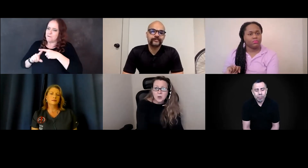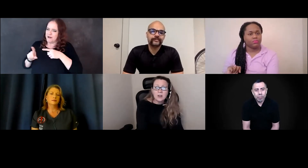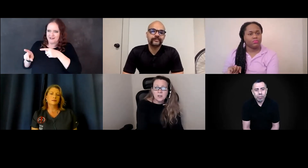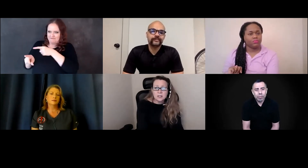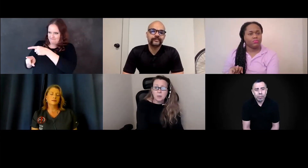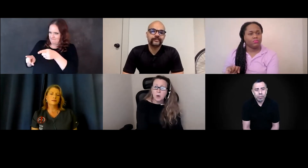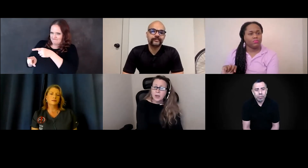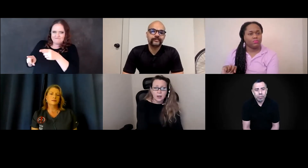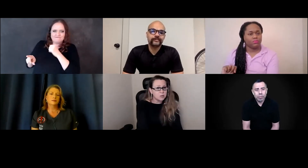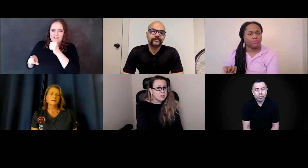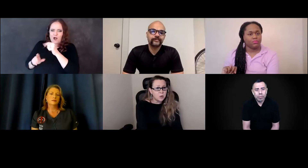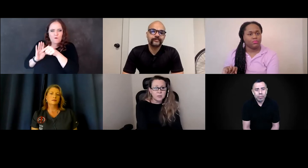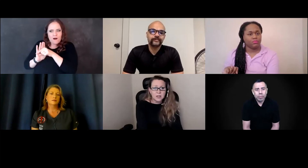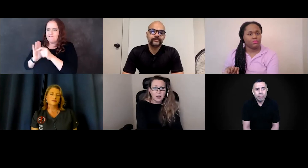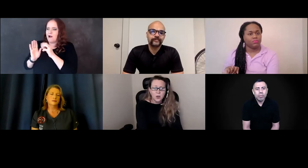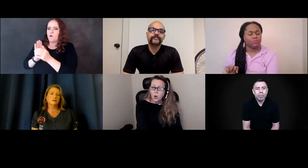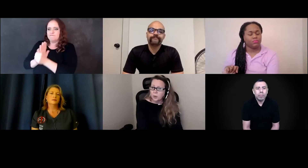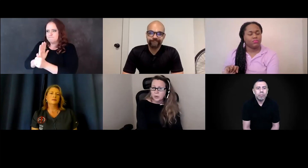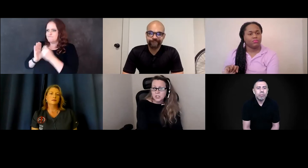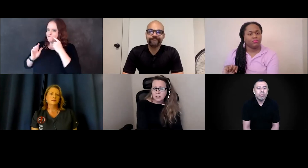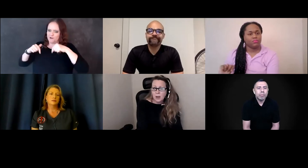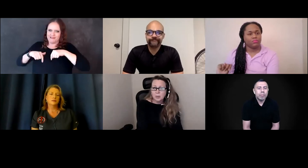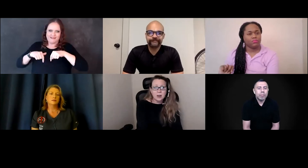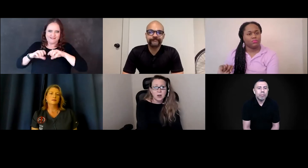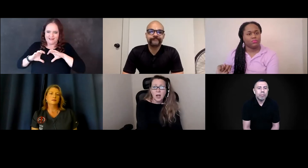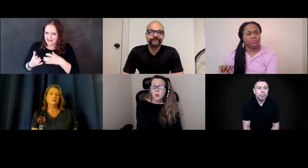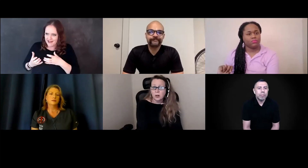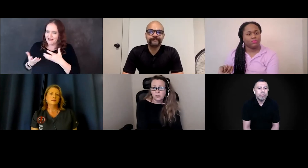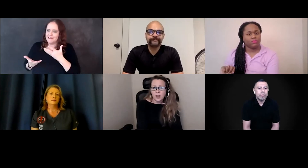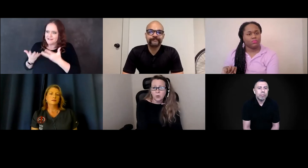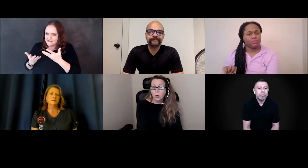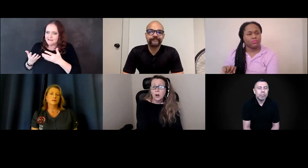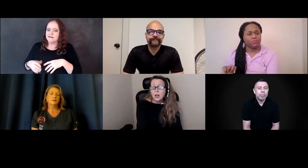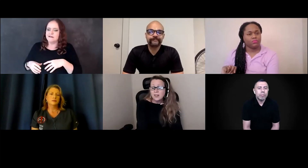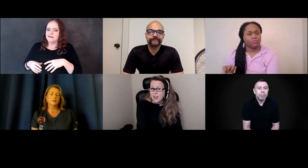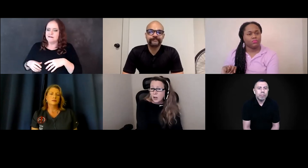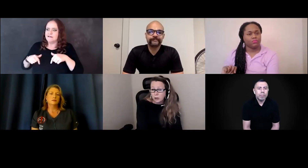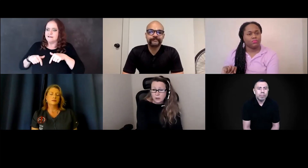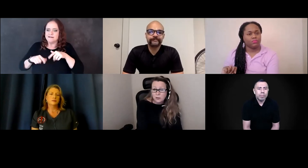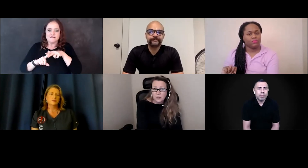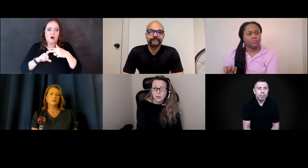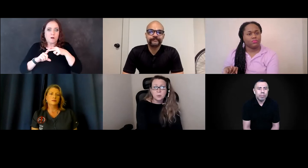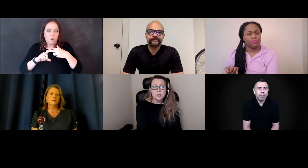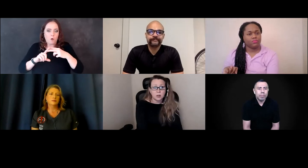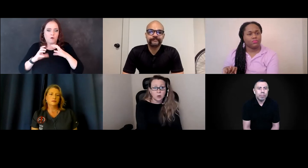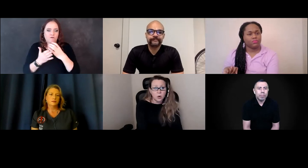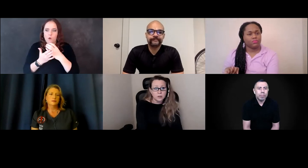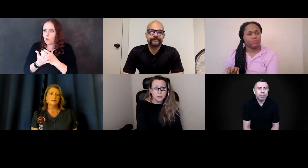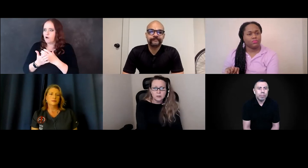have staff. We appreciate that. But they're not qualified or not a good fit for this particular course.